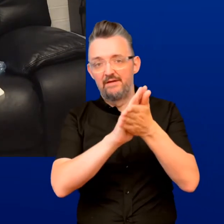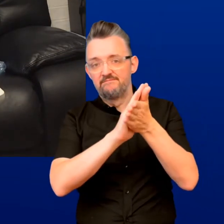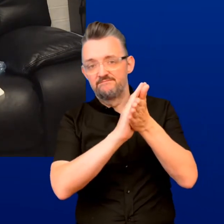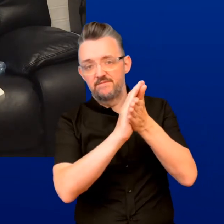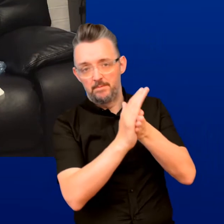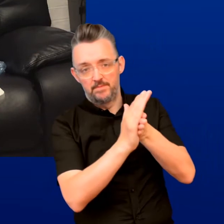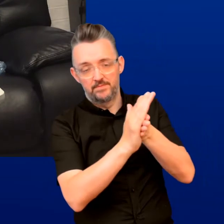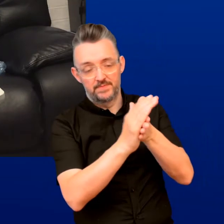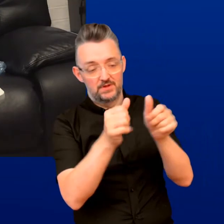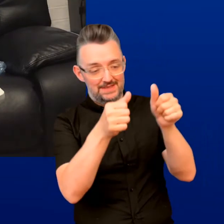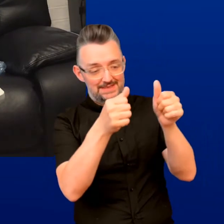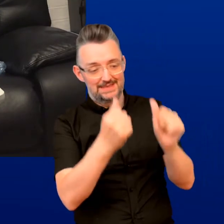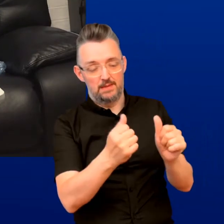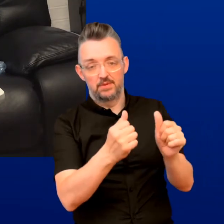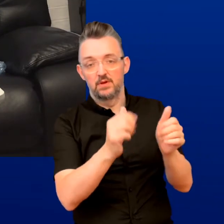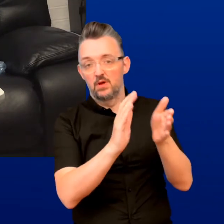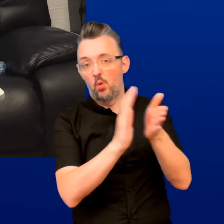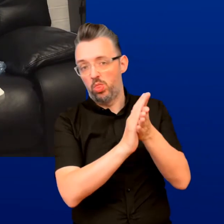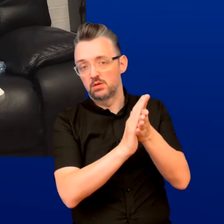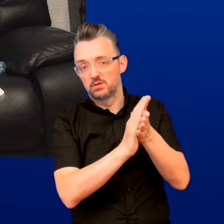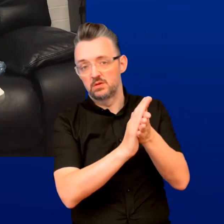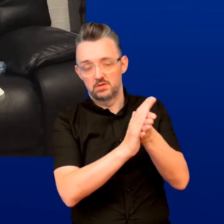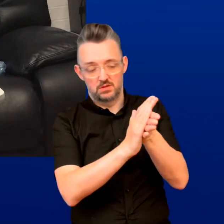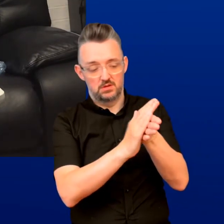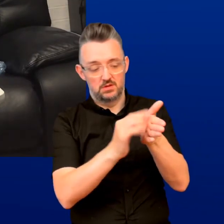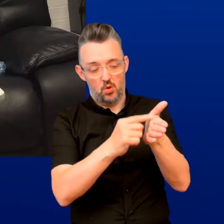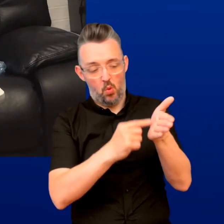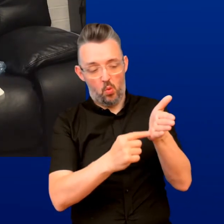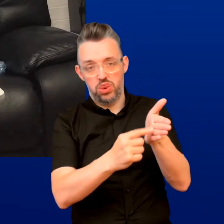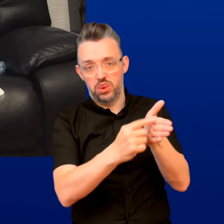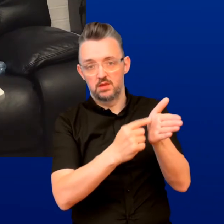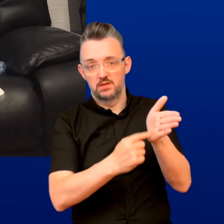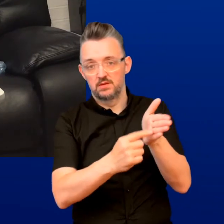the masking tape is holding it in place In one part, so, it's acting like one of